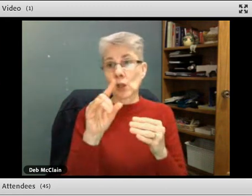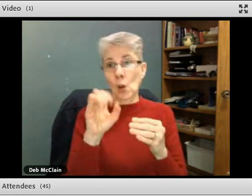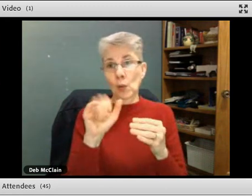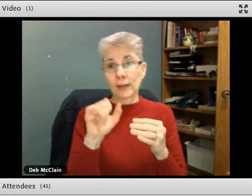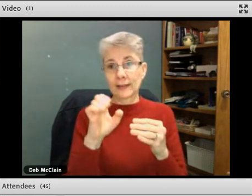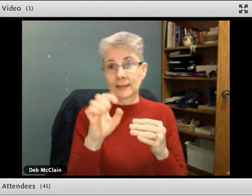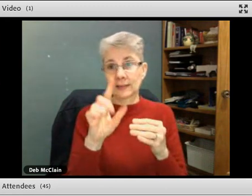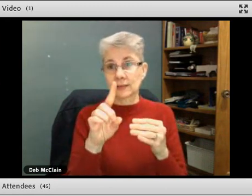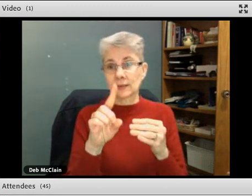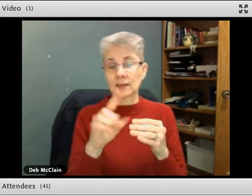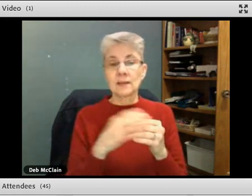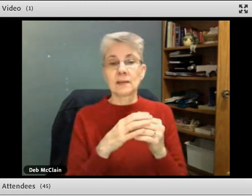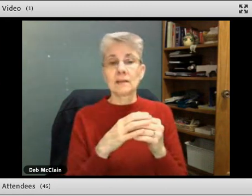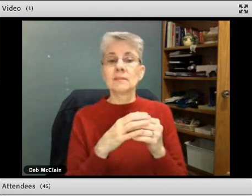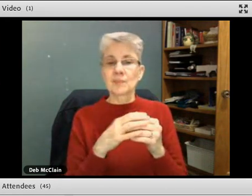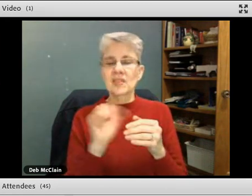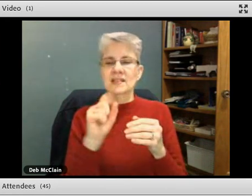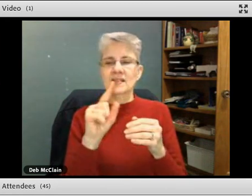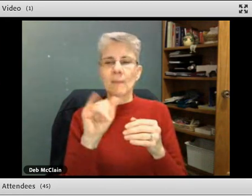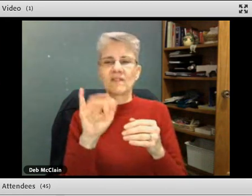but single digits or single characters.